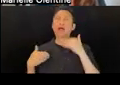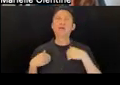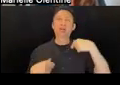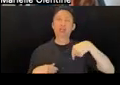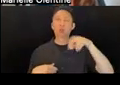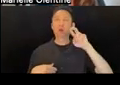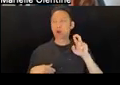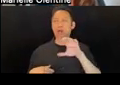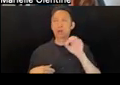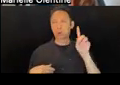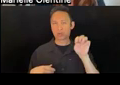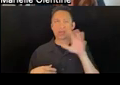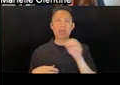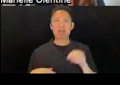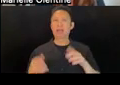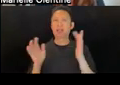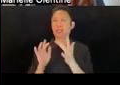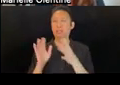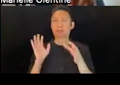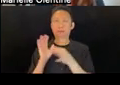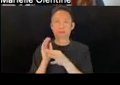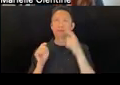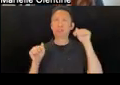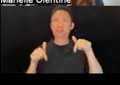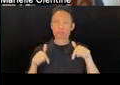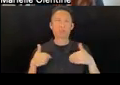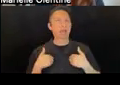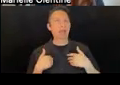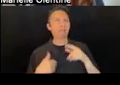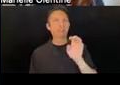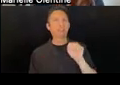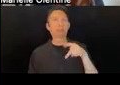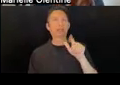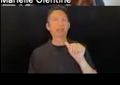can frame that in a way that fits your priorities and your festival's priorities.